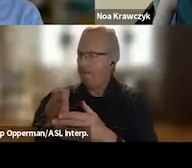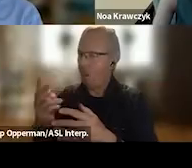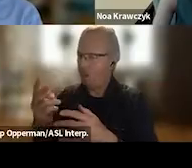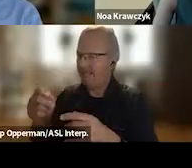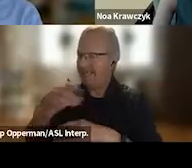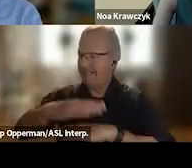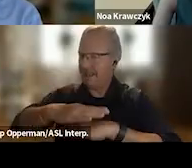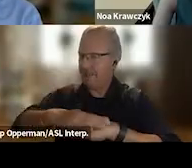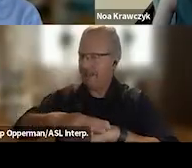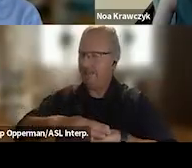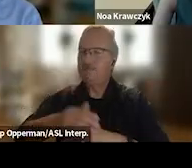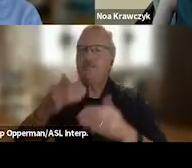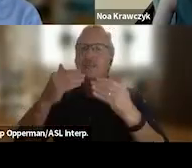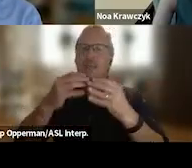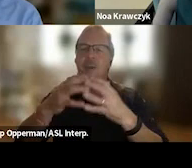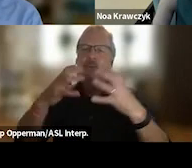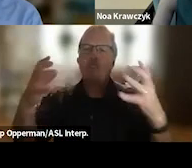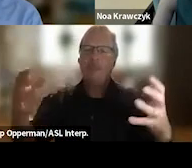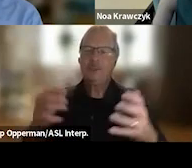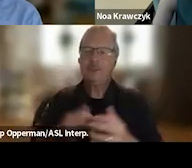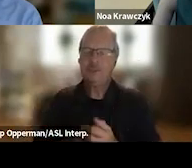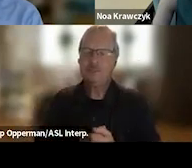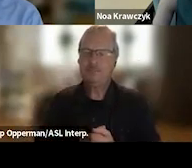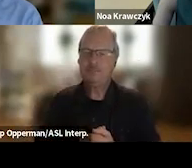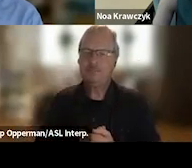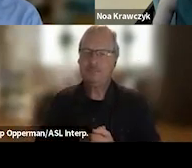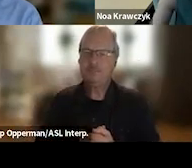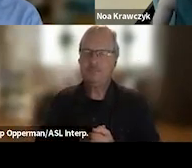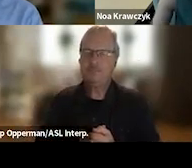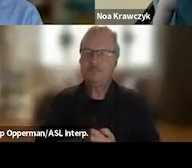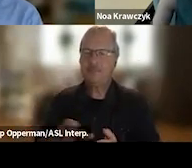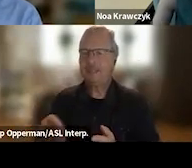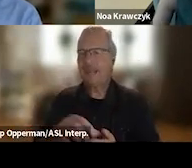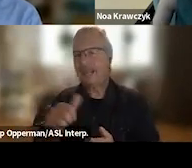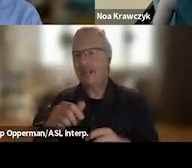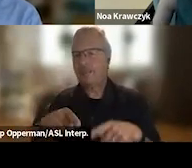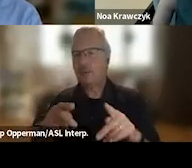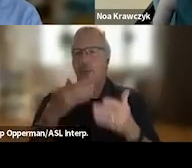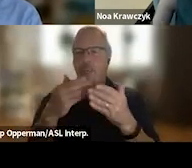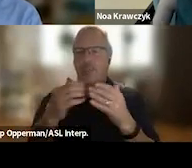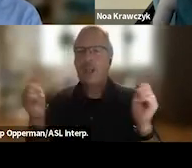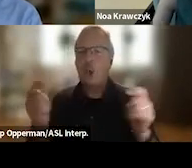Thank you. Thank you so much. So I'd just like to take another opportunity to thank all of the presenters today,